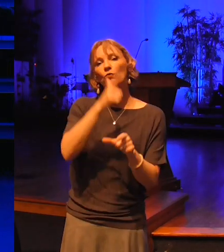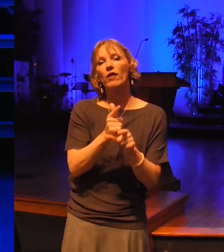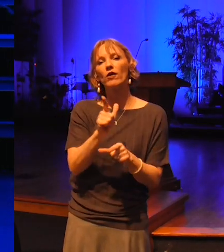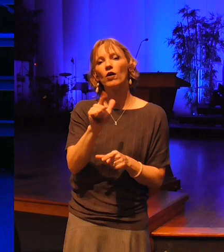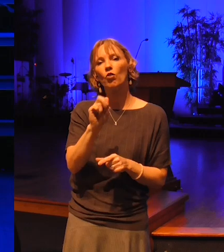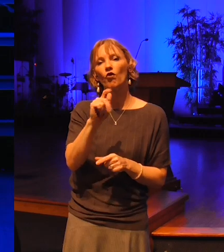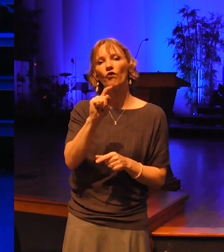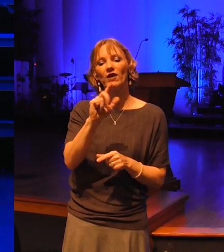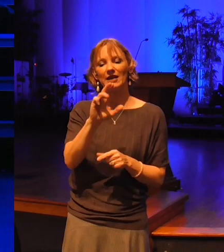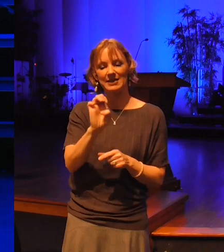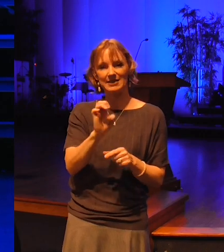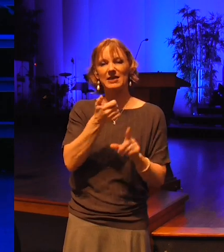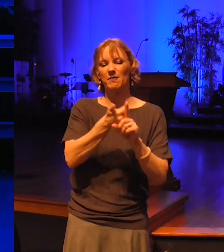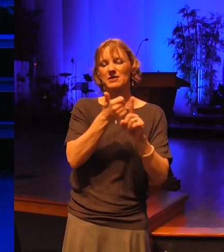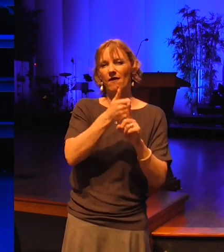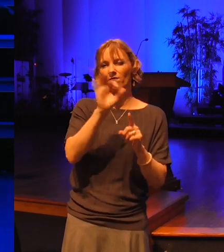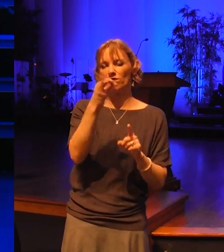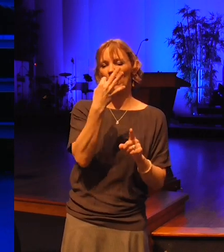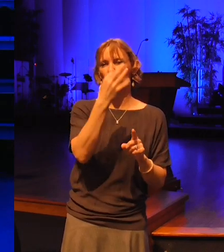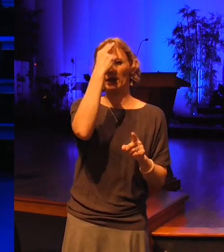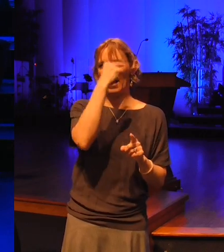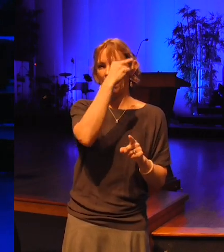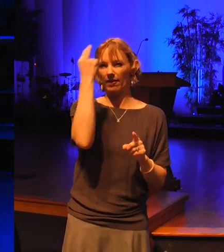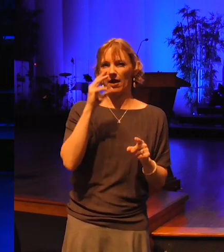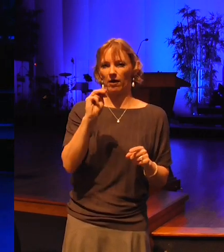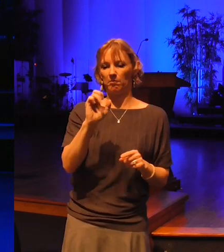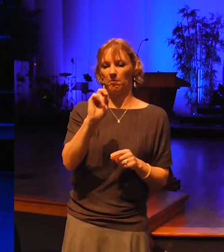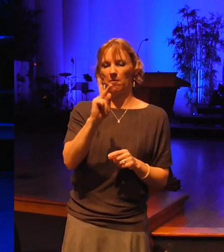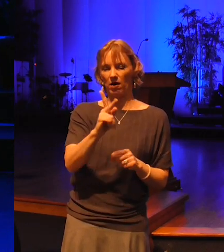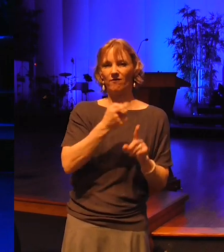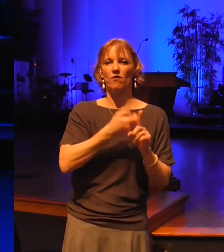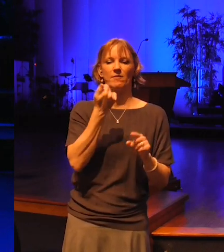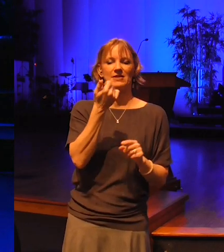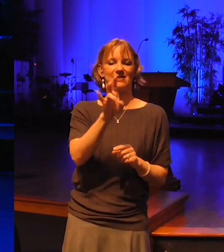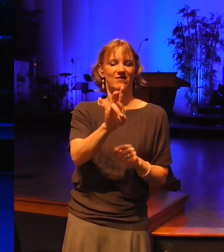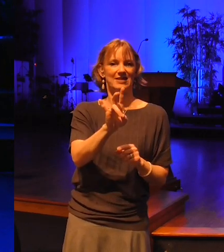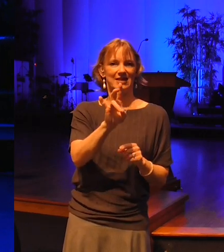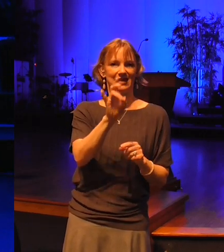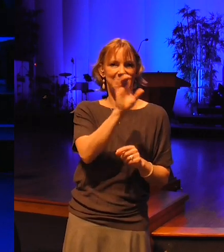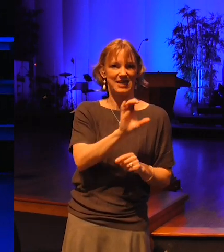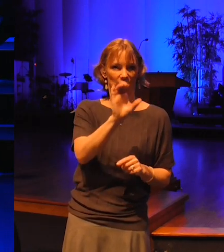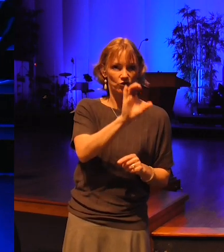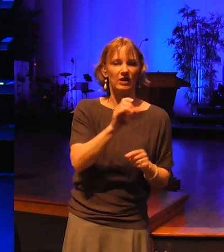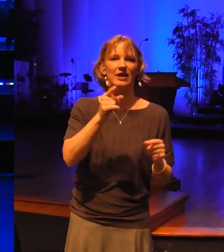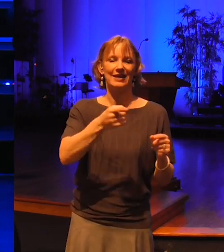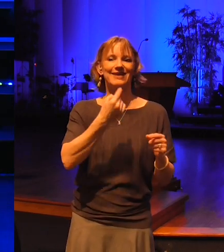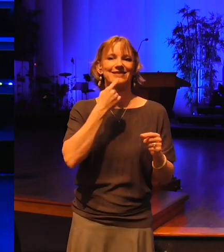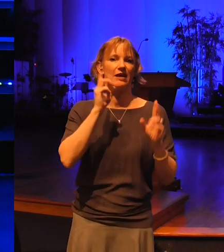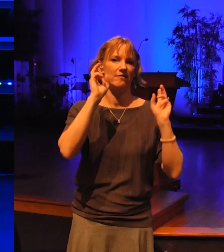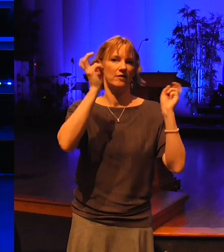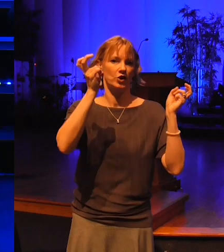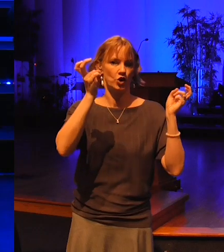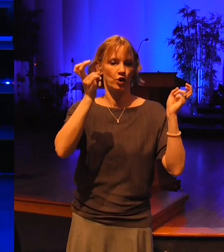Catholic monk of the 17th century he he coined a incredible term he called it practicing the